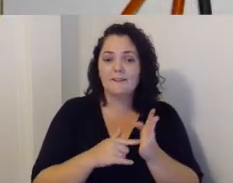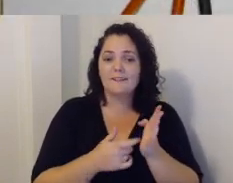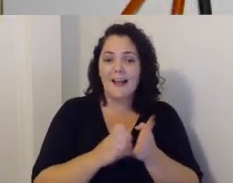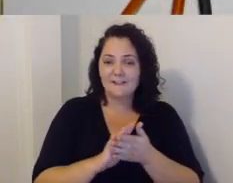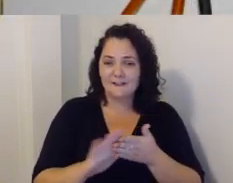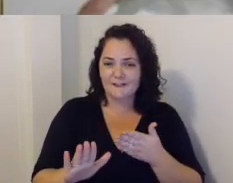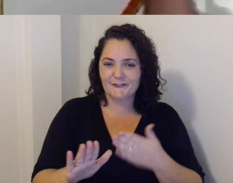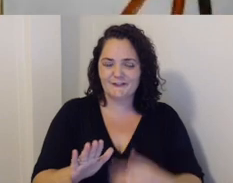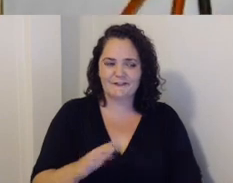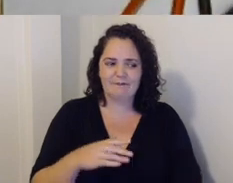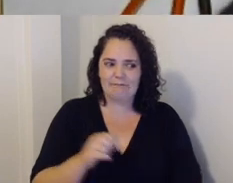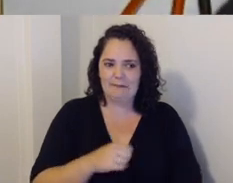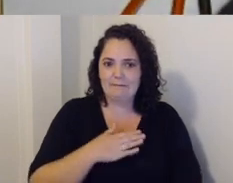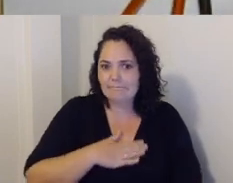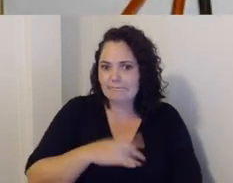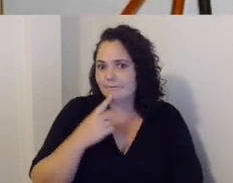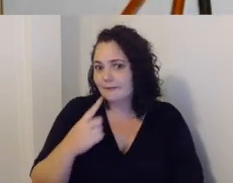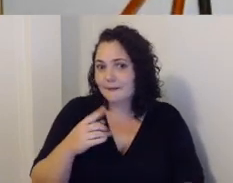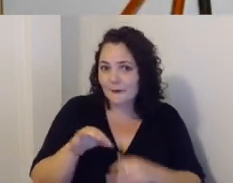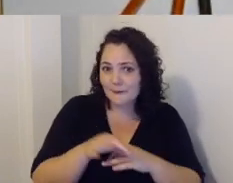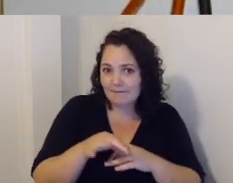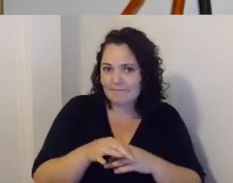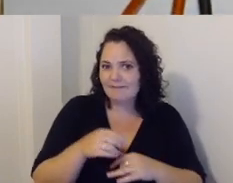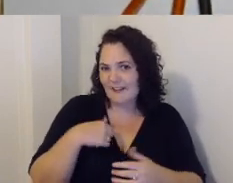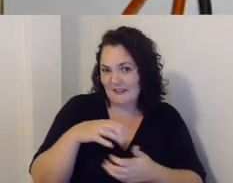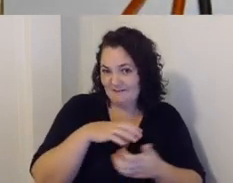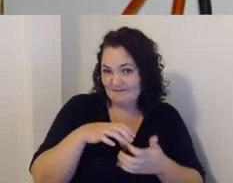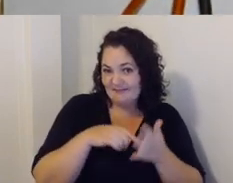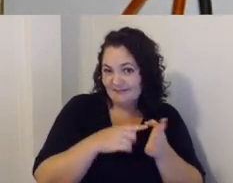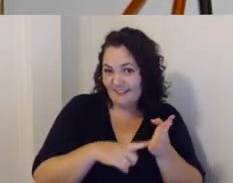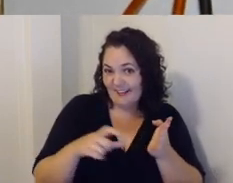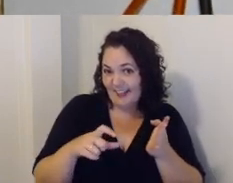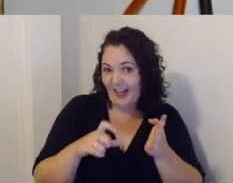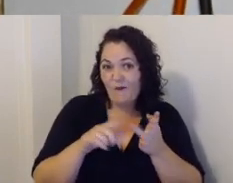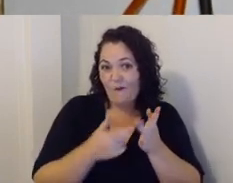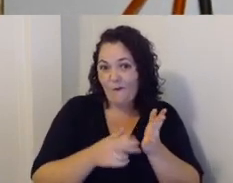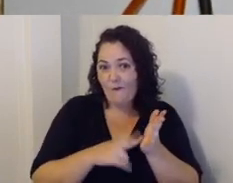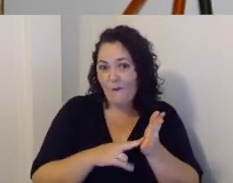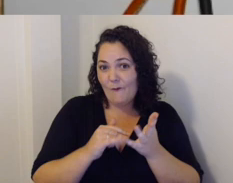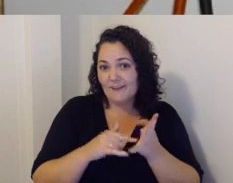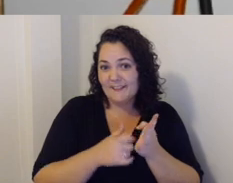I'm going to have to tell my wife I just got talc in her cornstarch um yeah it'll taste fine